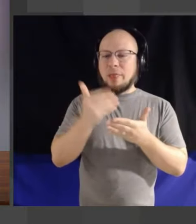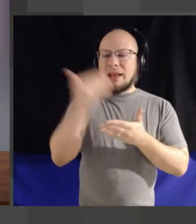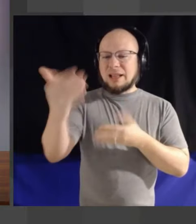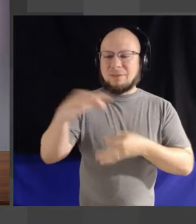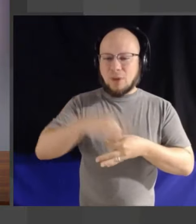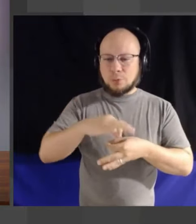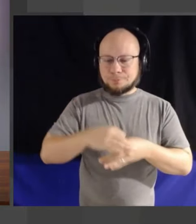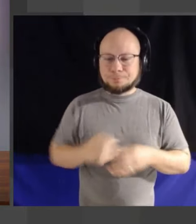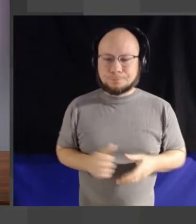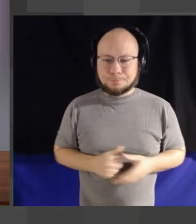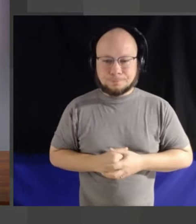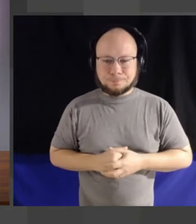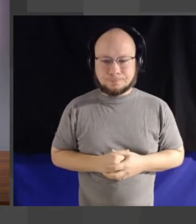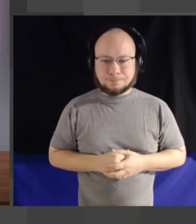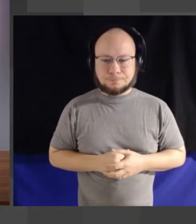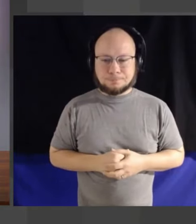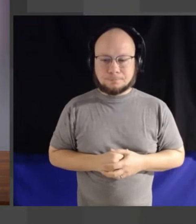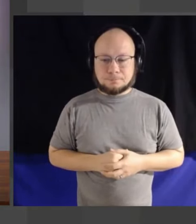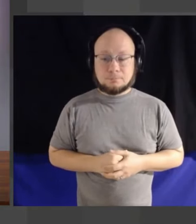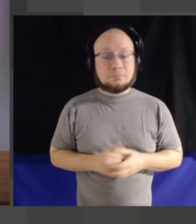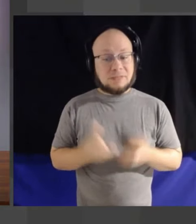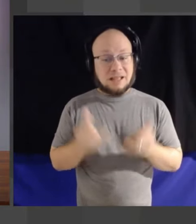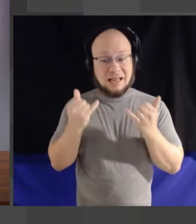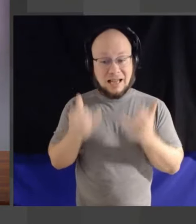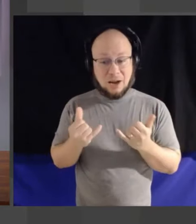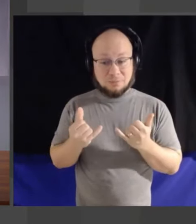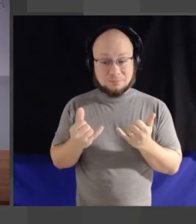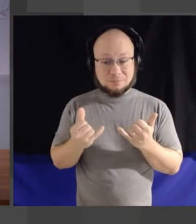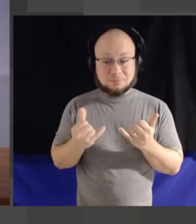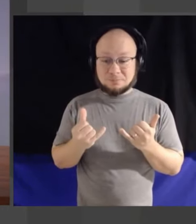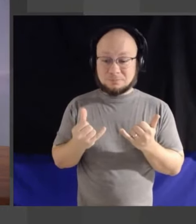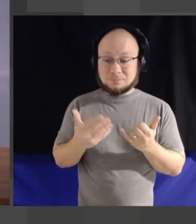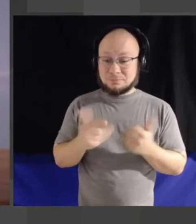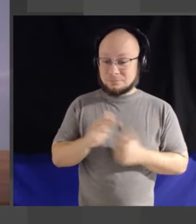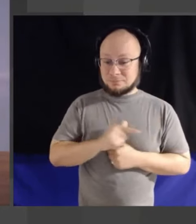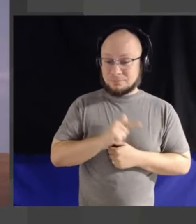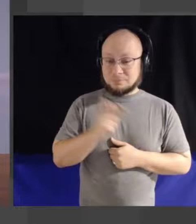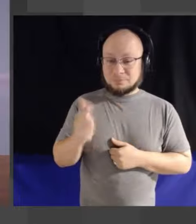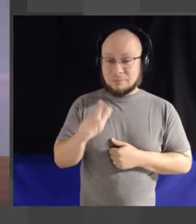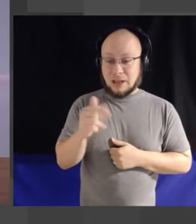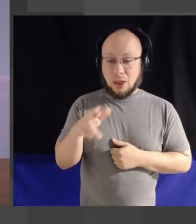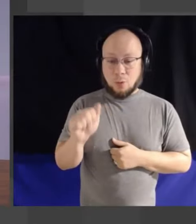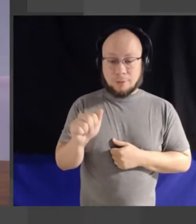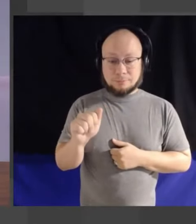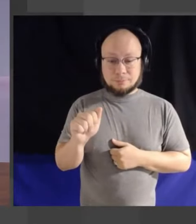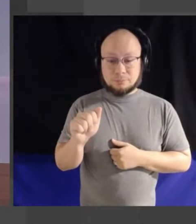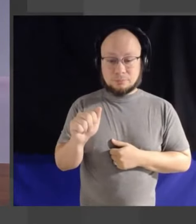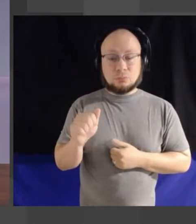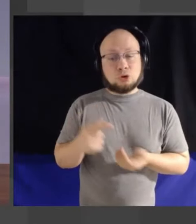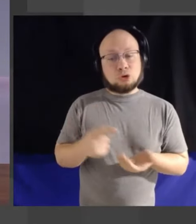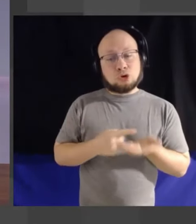WE'LL CHECK BACK IN BEFORE WE START THE SECOND AND FINAL POLL.